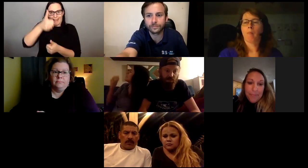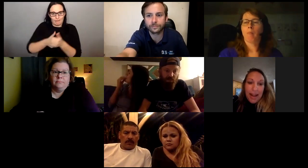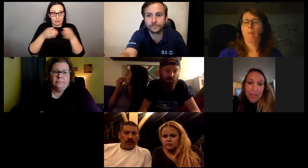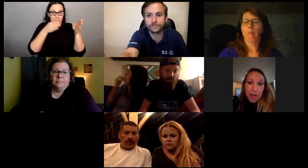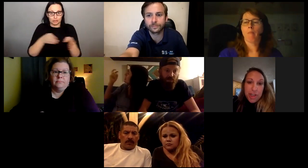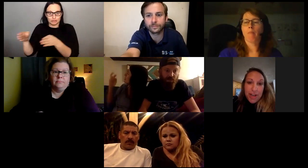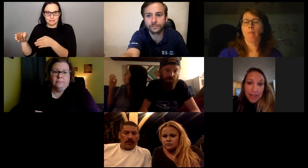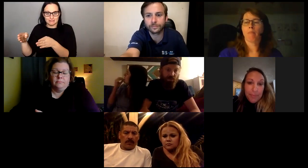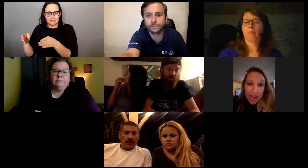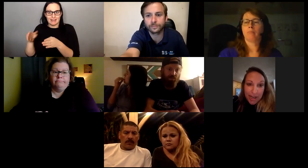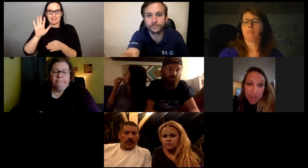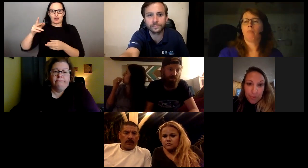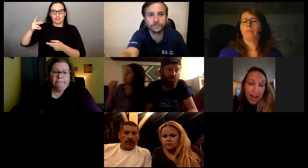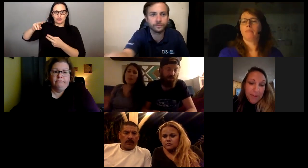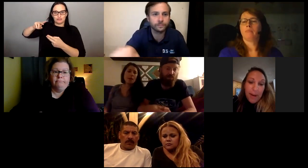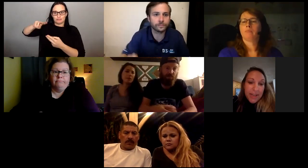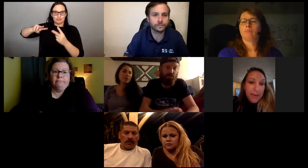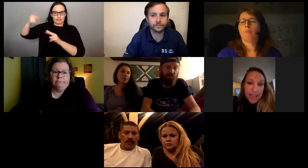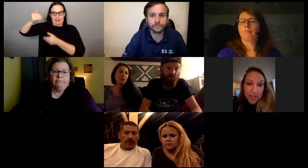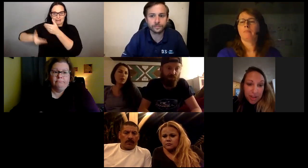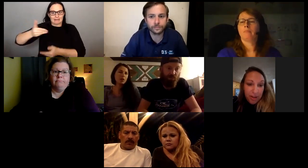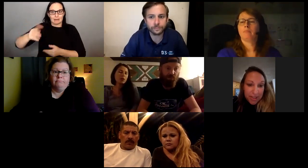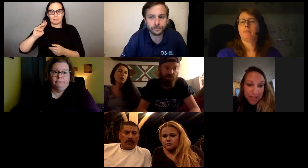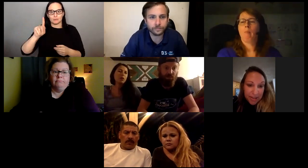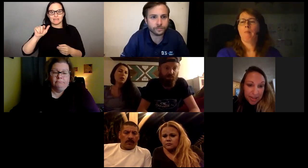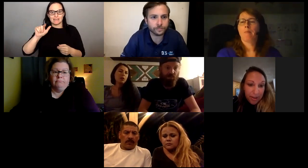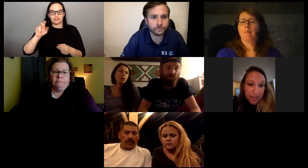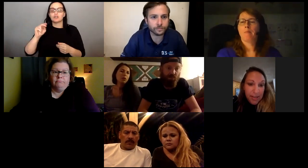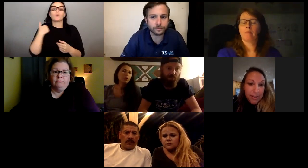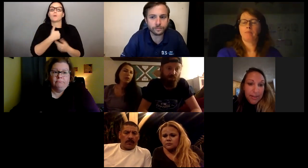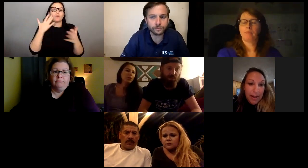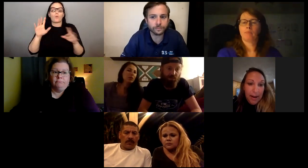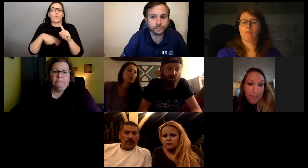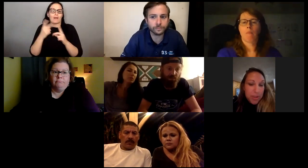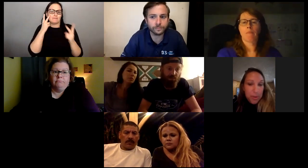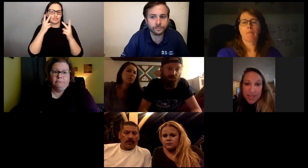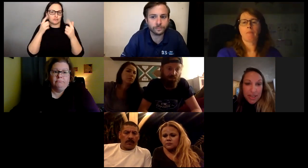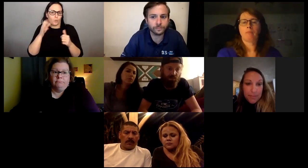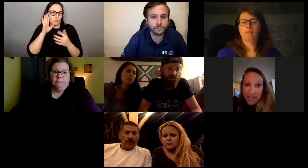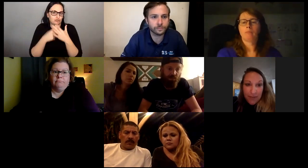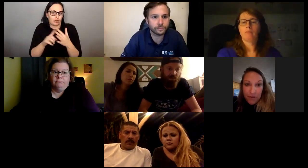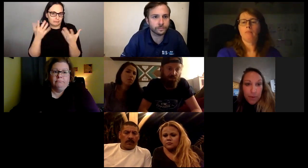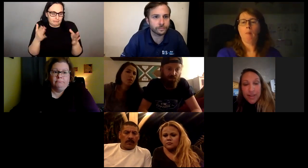and their genetic mutation we have no idea when his vision loss is going to start